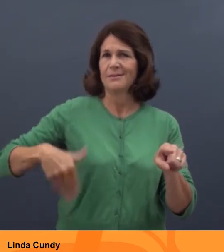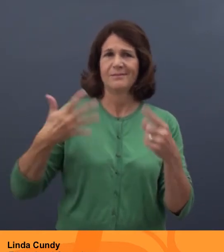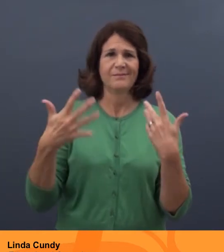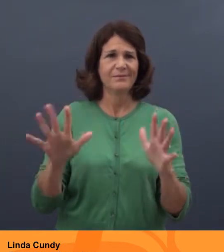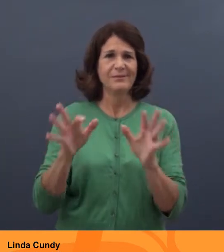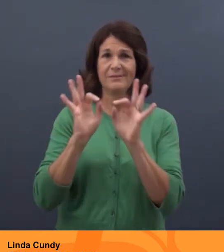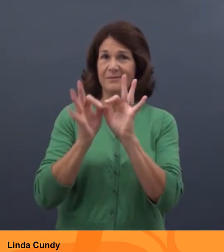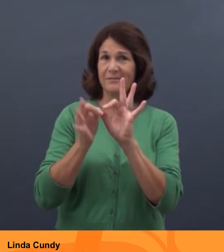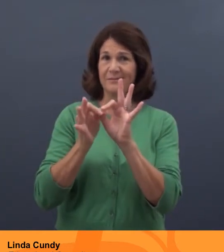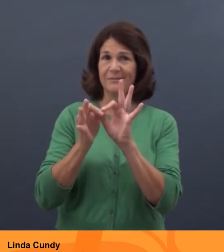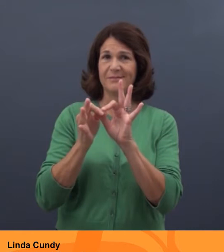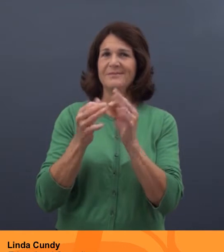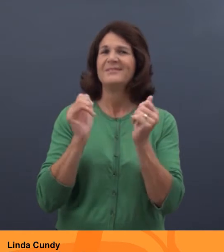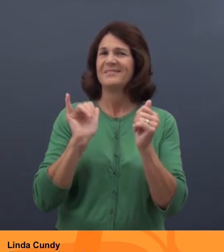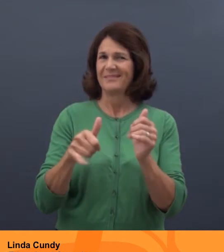signing.